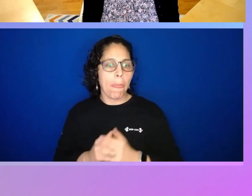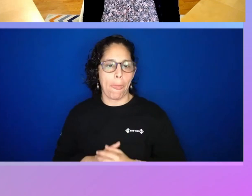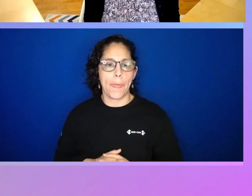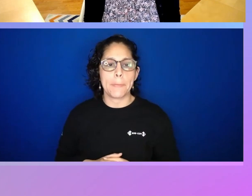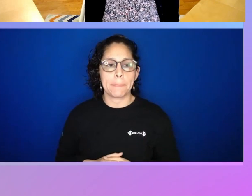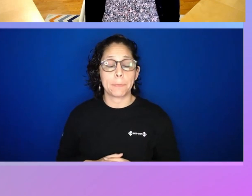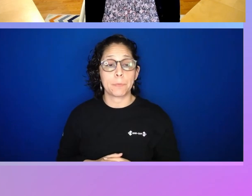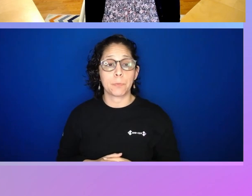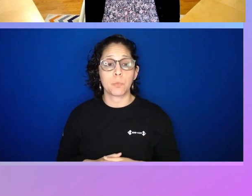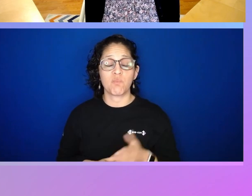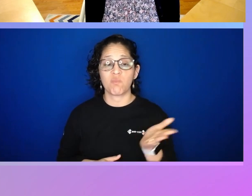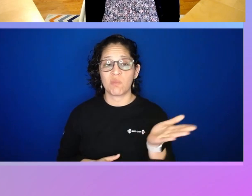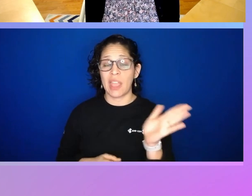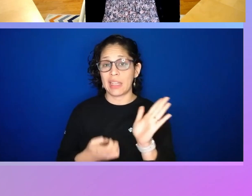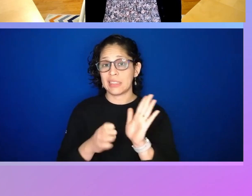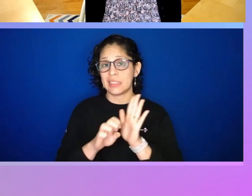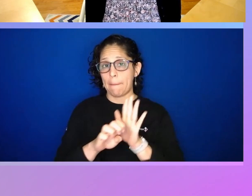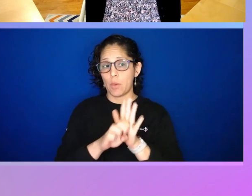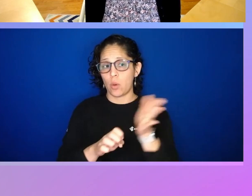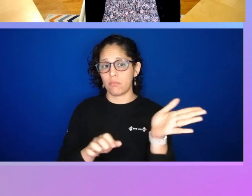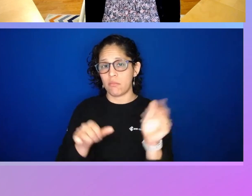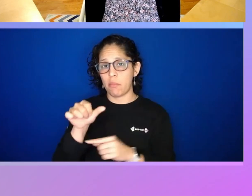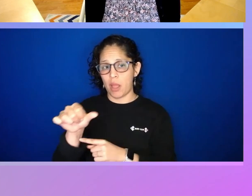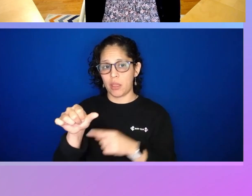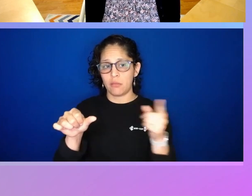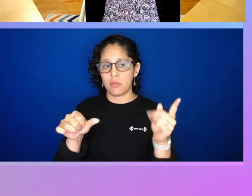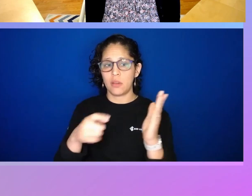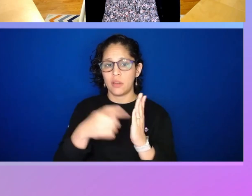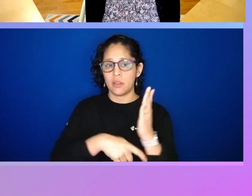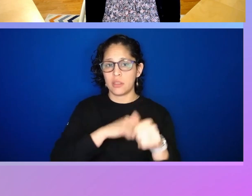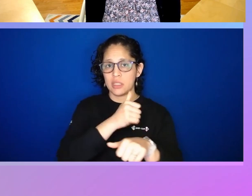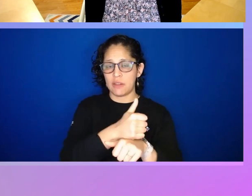of digital accessibility. So structure a little conversation should be at the